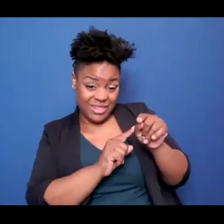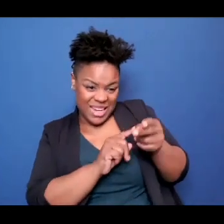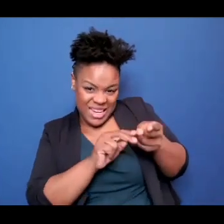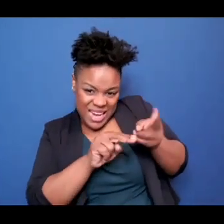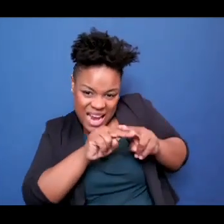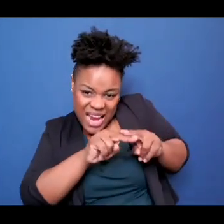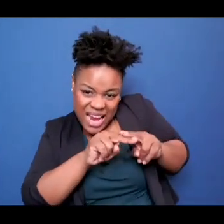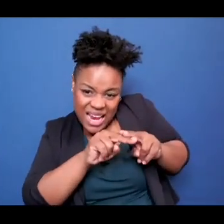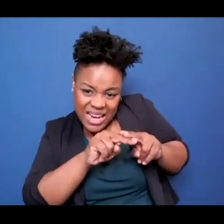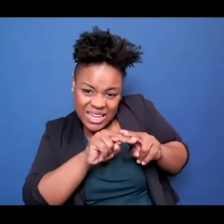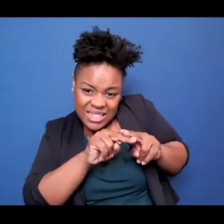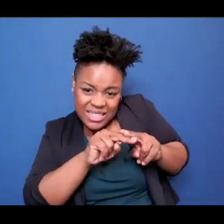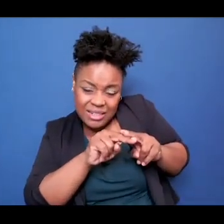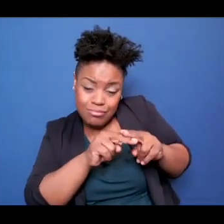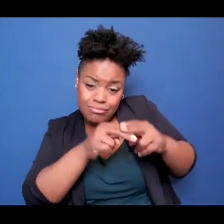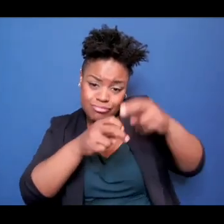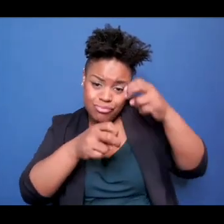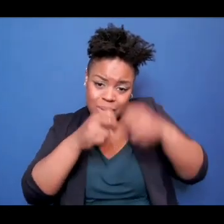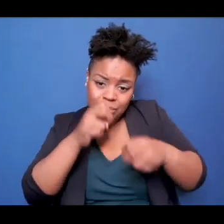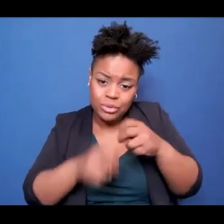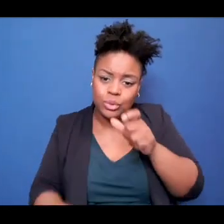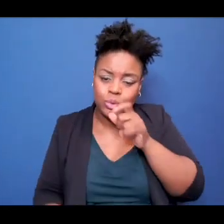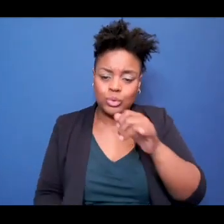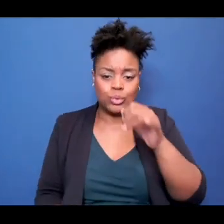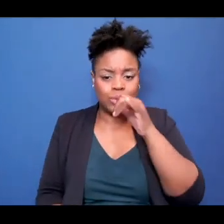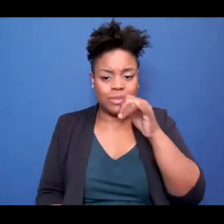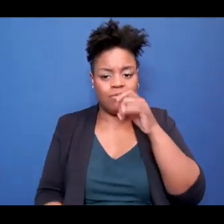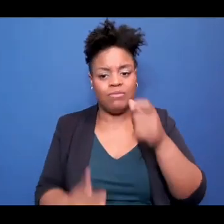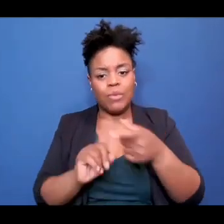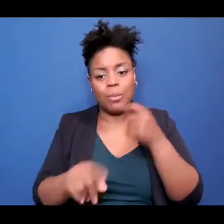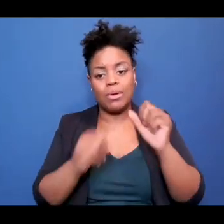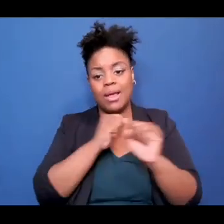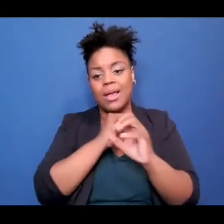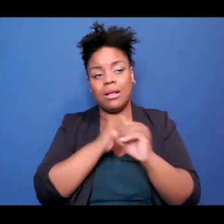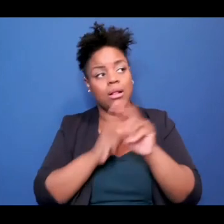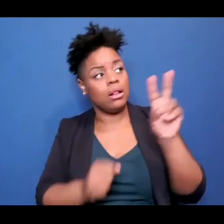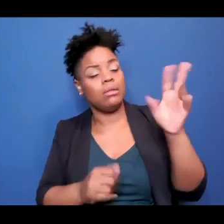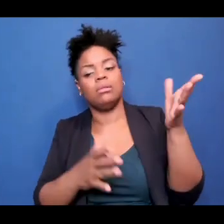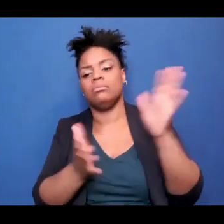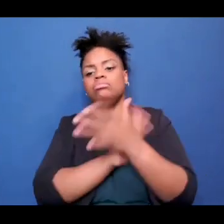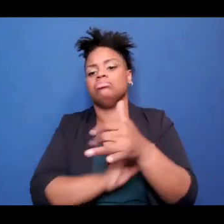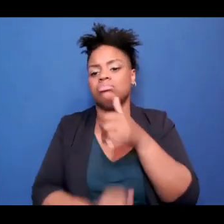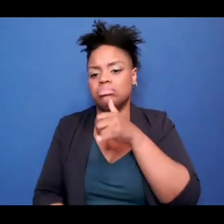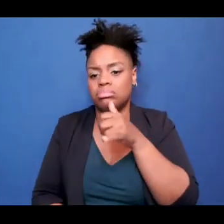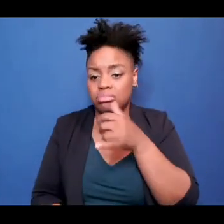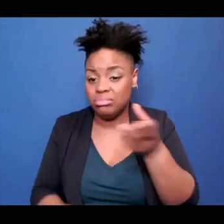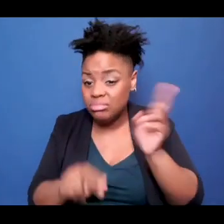PERCENT GREATER ODDS OF PROBLEM DRINKING. SO ALL THE ADVERTISING DID MATTER. SO THESE FINDINGS ILLUSTRATE THE